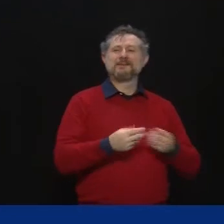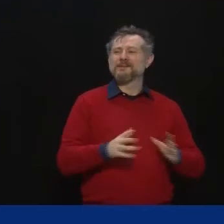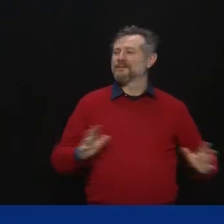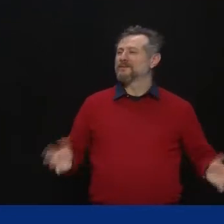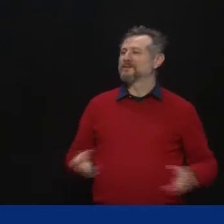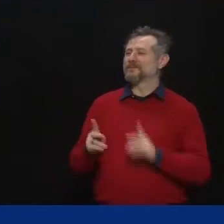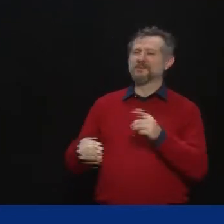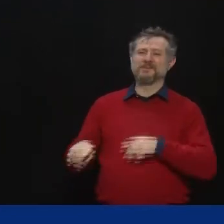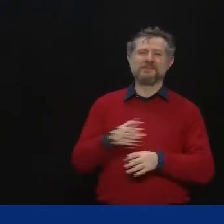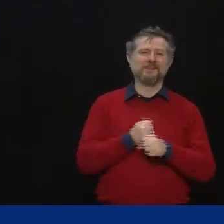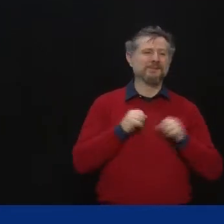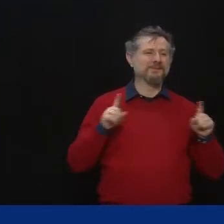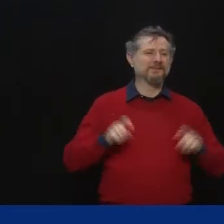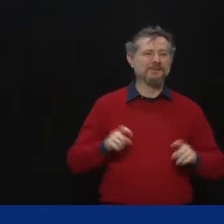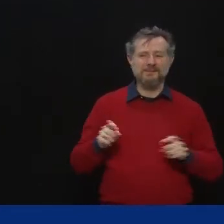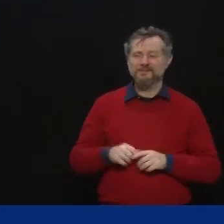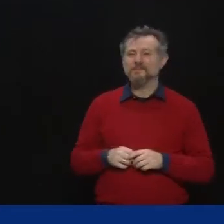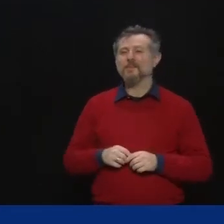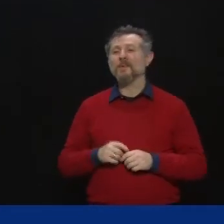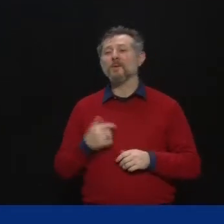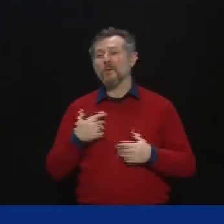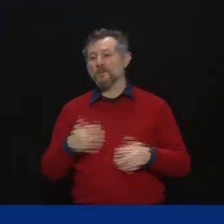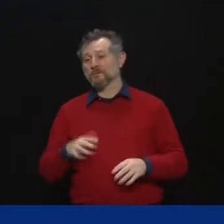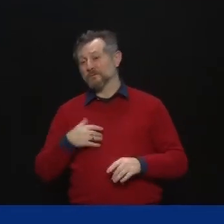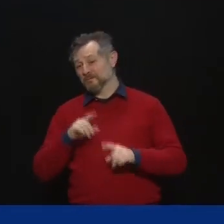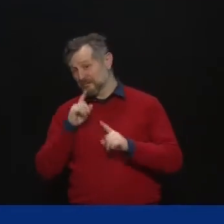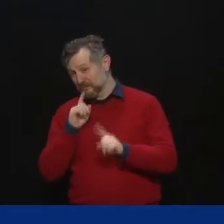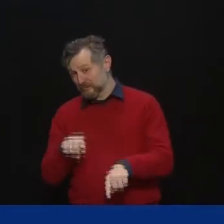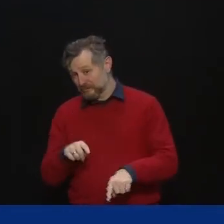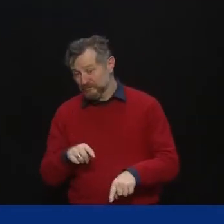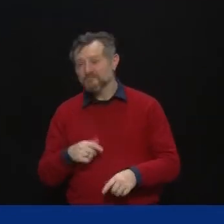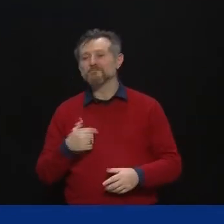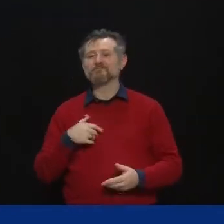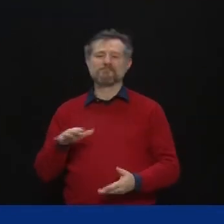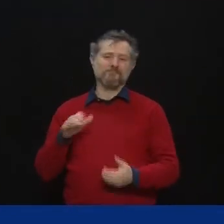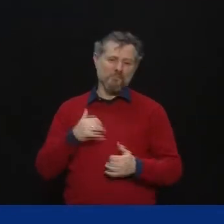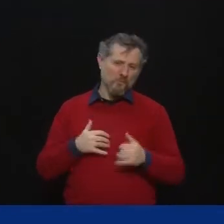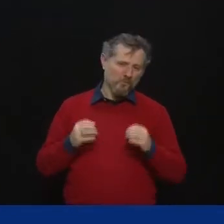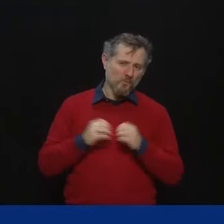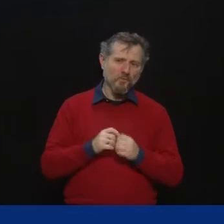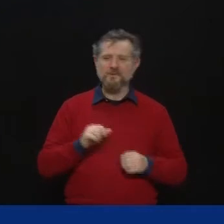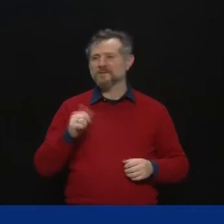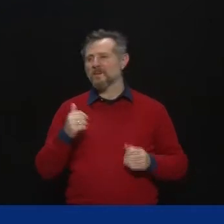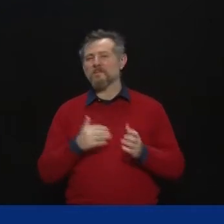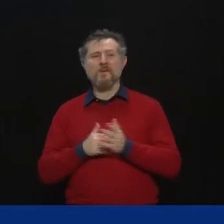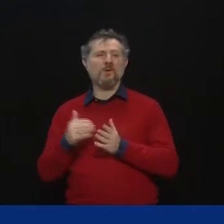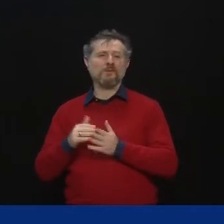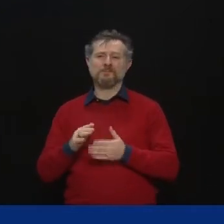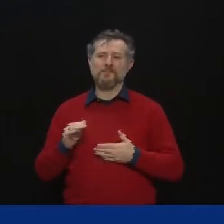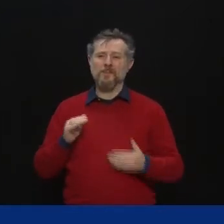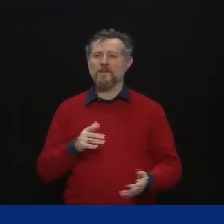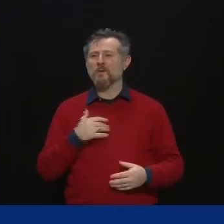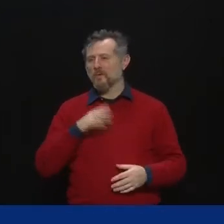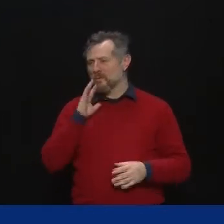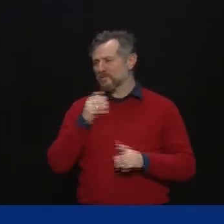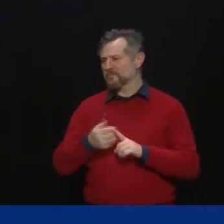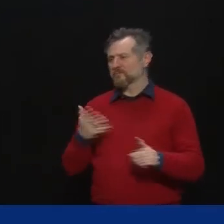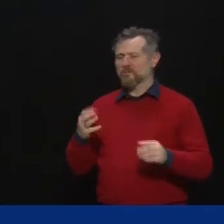WE ARE JUST A QUARTER OF WHAT WE WERE TODAY SO WE'RE CONTINUING TO AMASS MORE SUPPLIES.